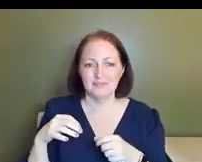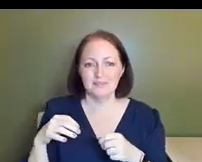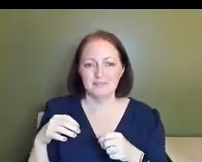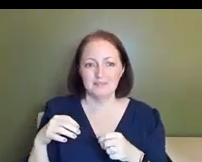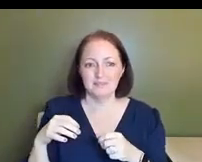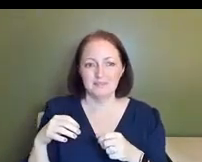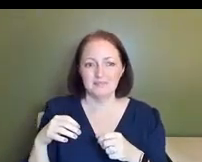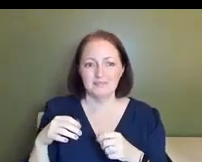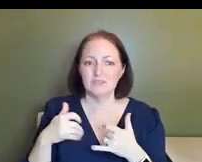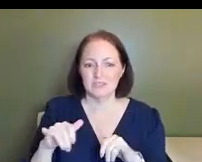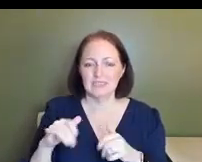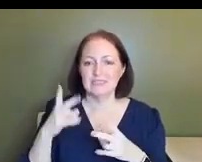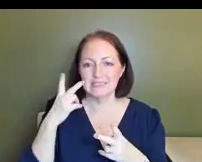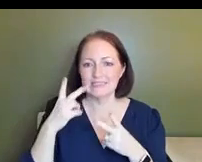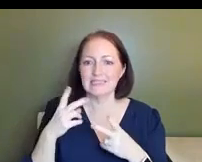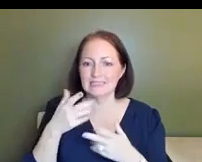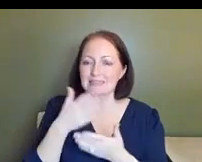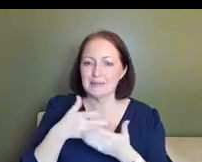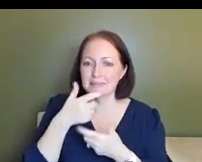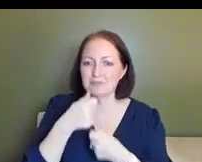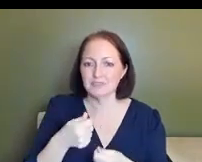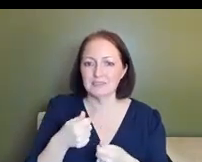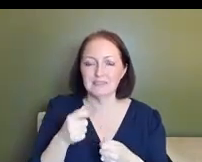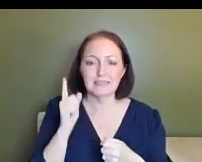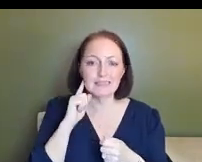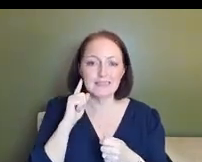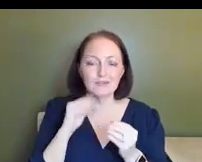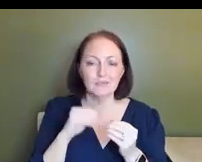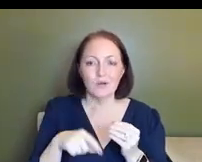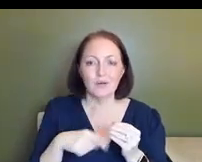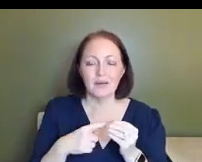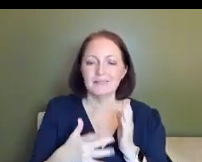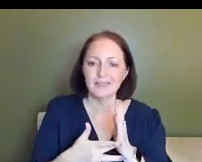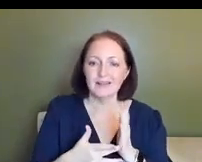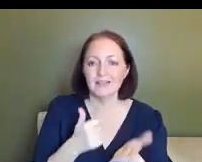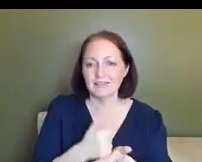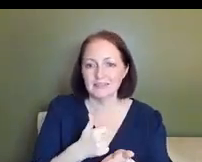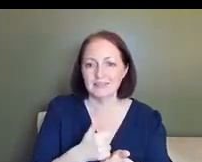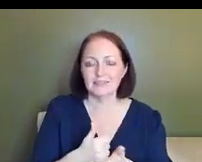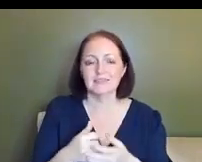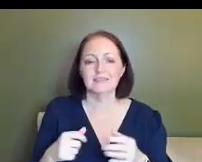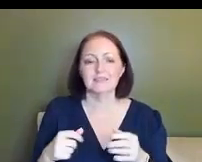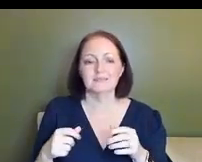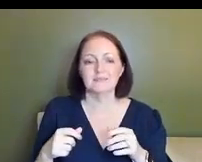still seeing some interest in in hearing more or getting some technical assistance. So Focus